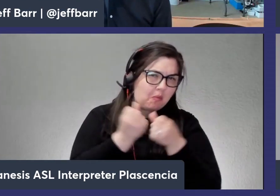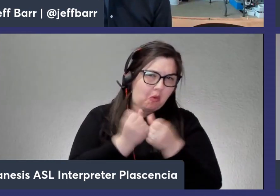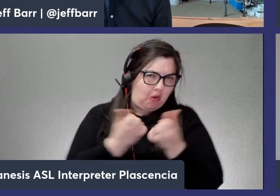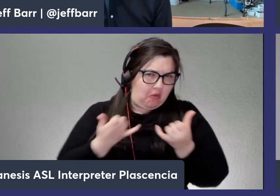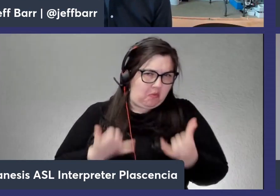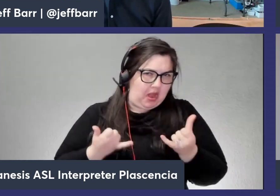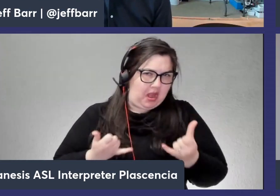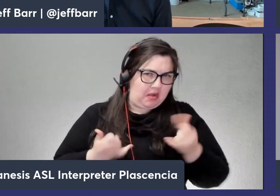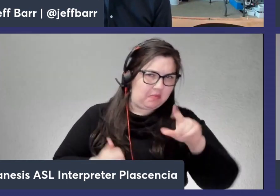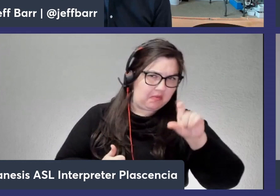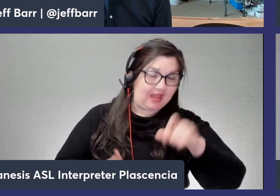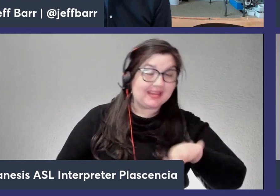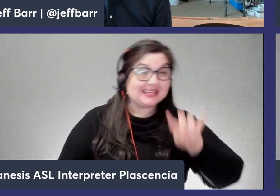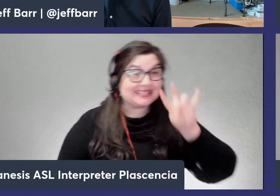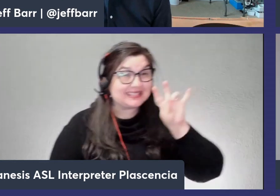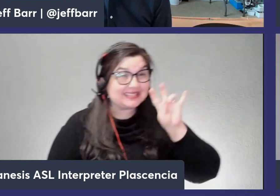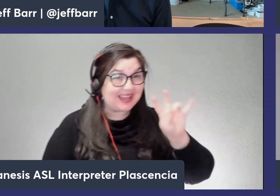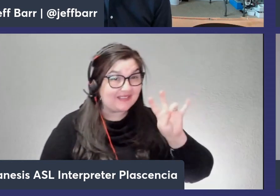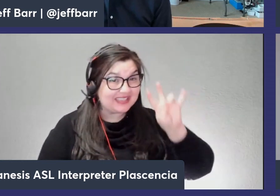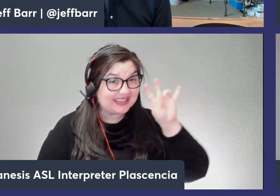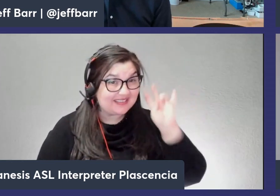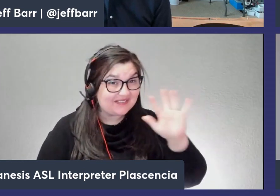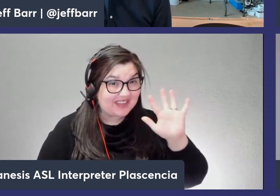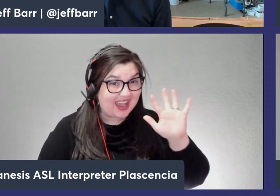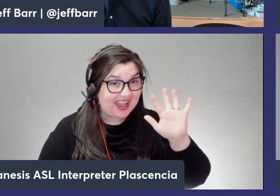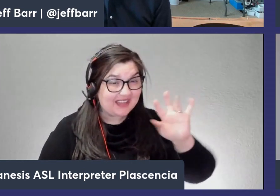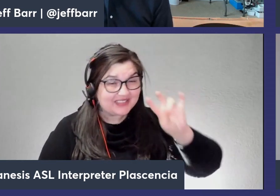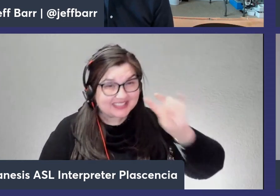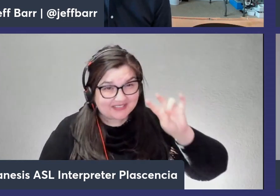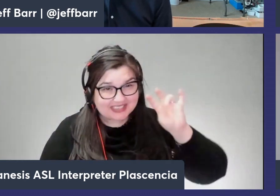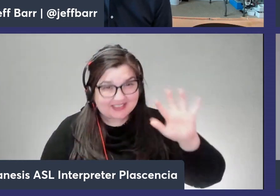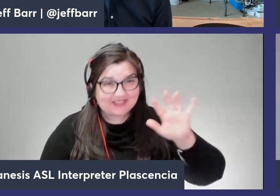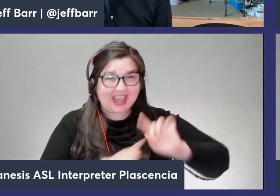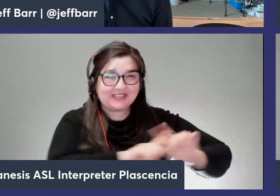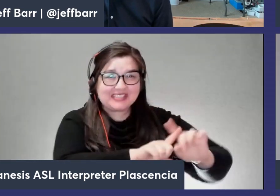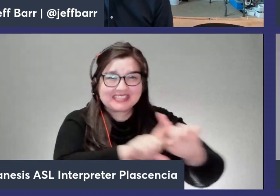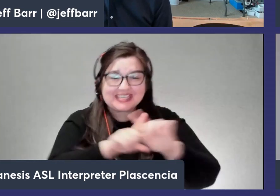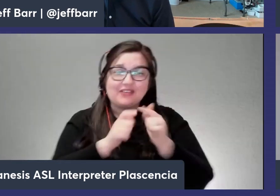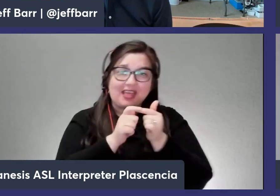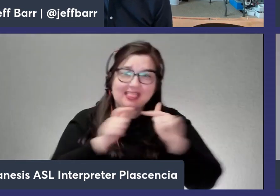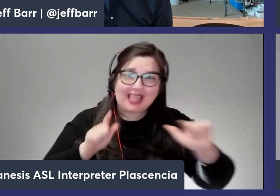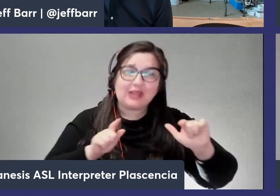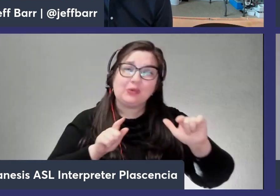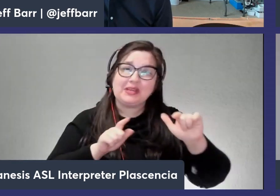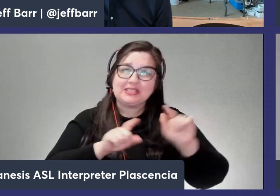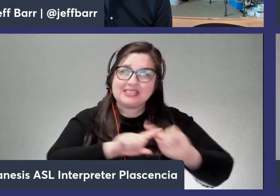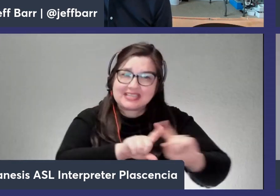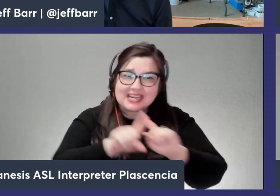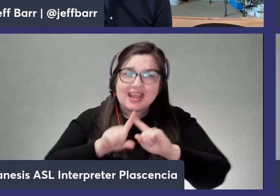75, 75 different languages and variants. That's how many we support today, and we are growing.